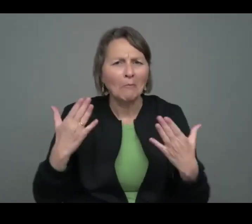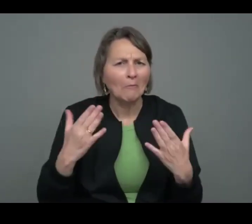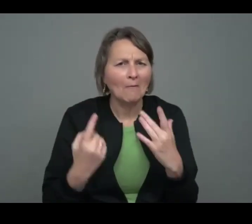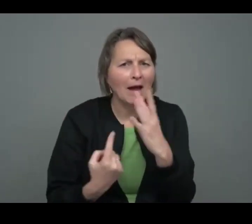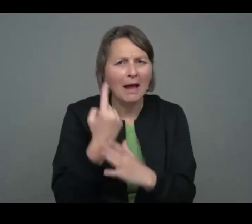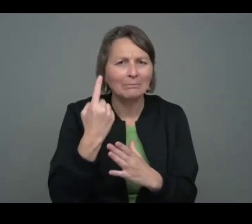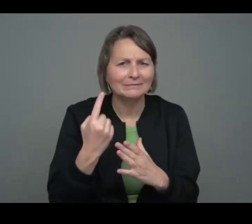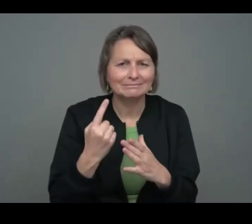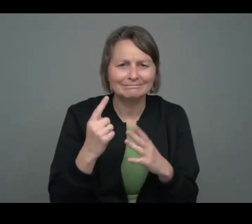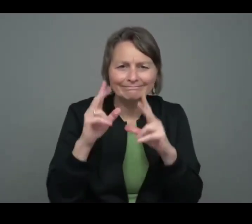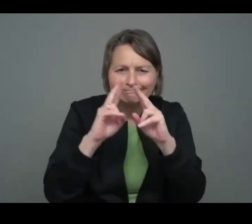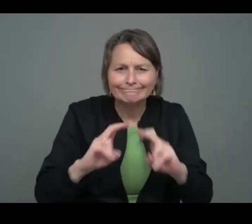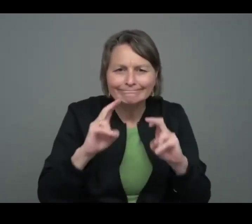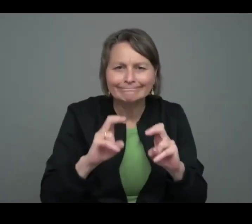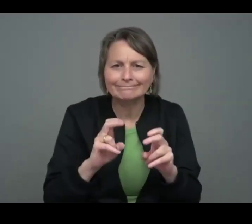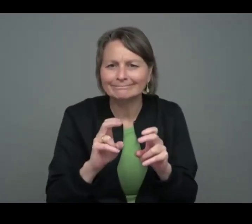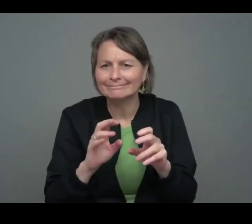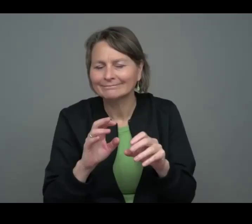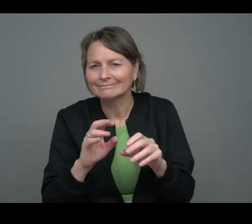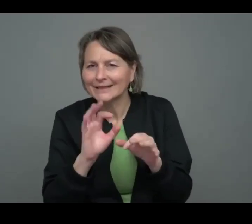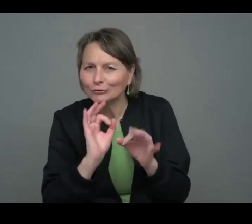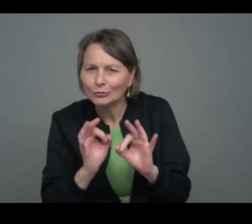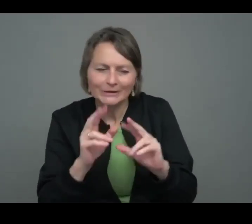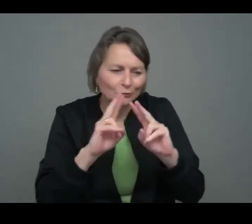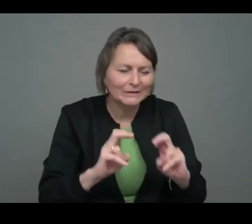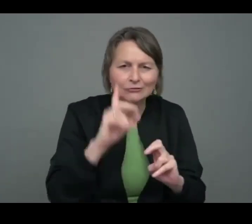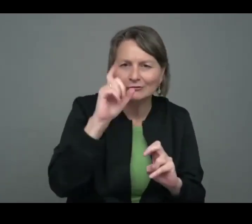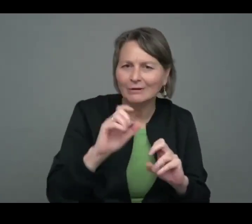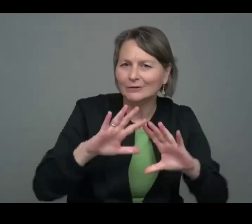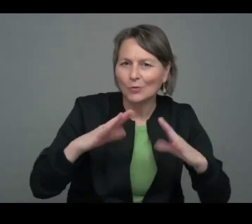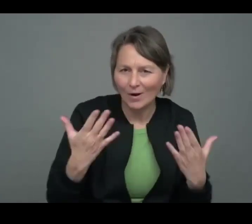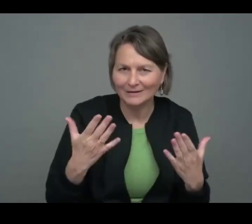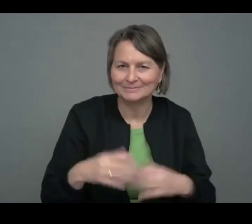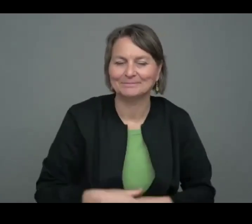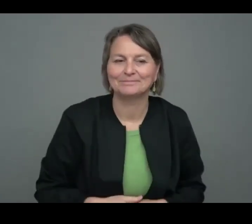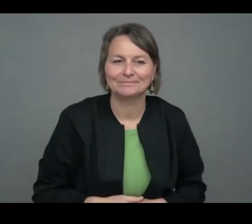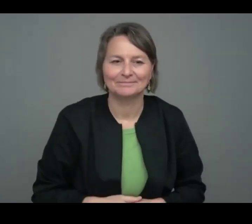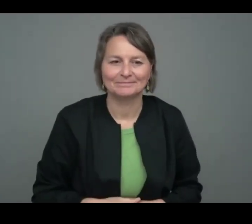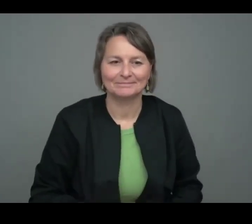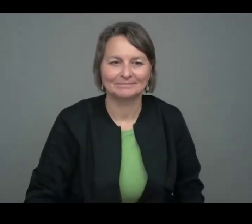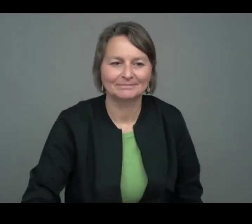Let's look briefly at the history and how research started and when.